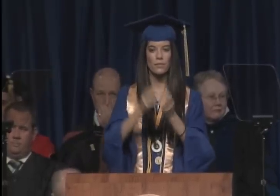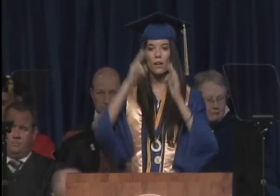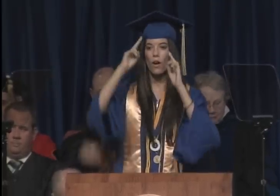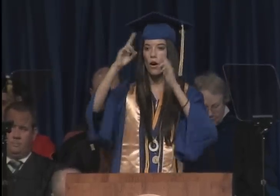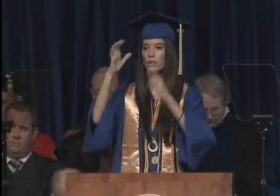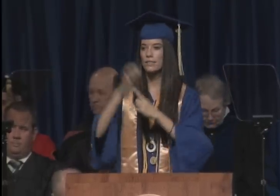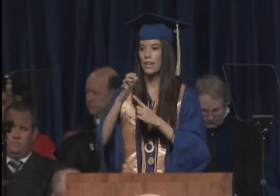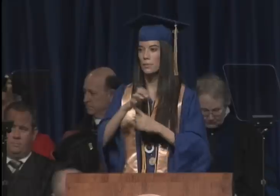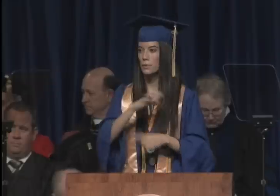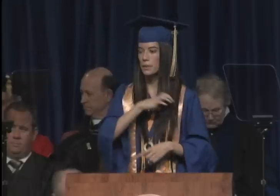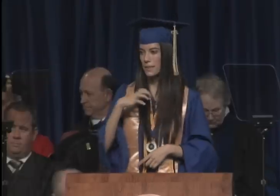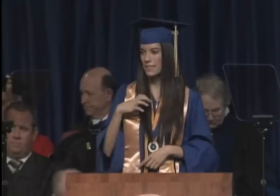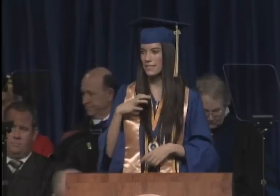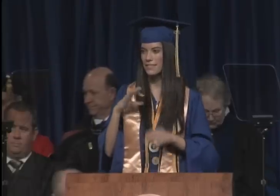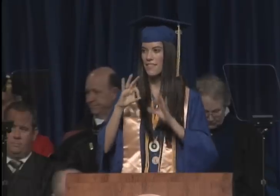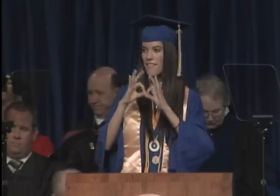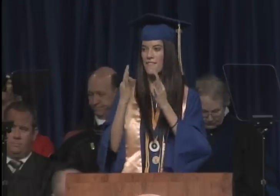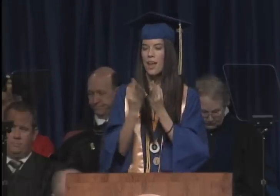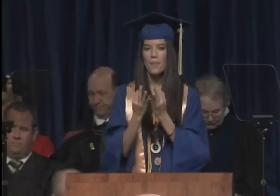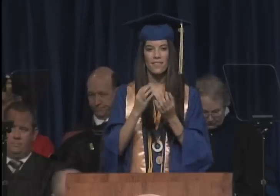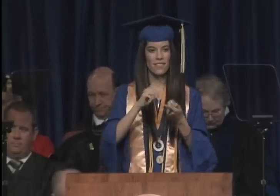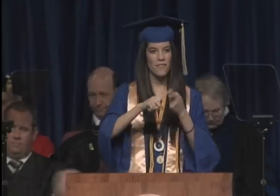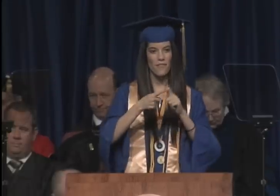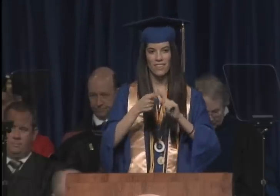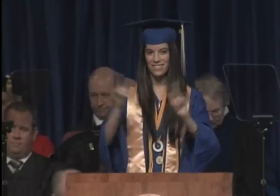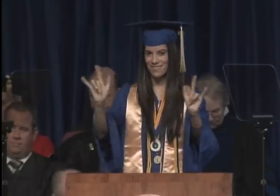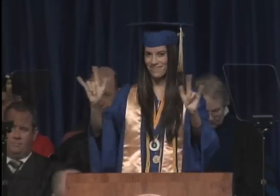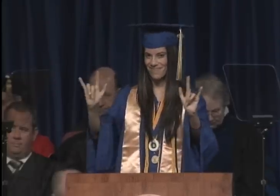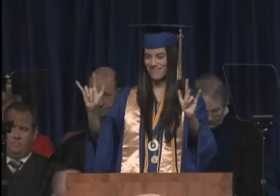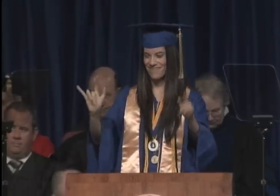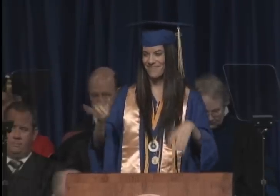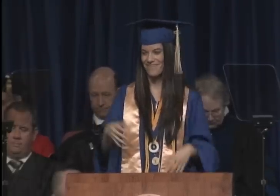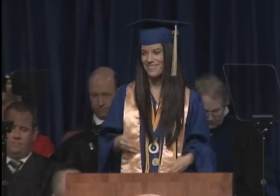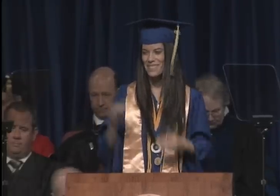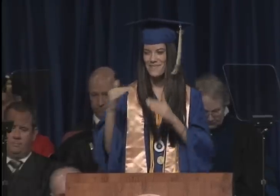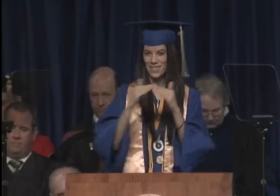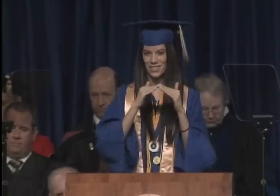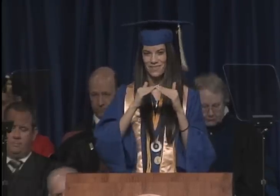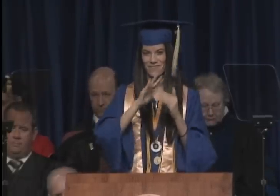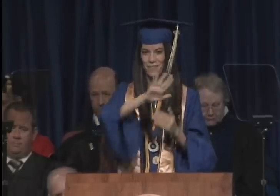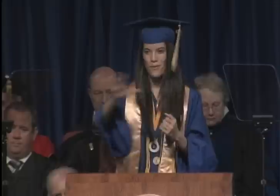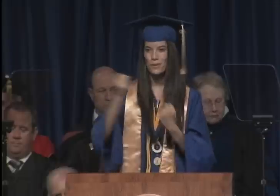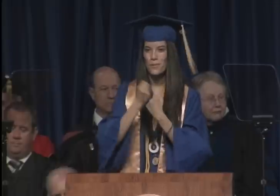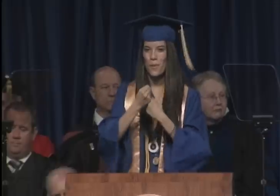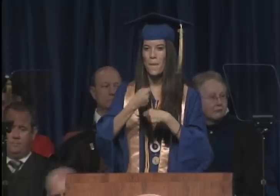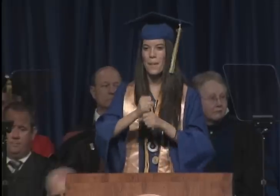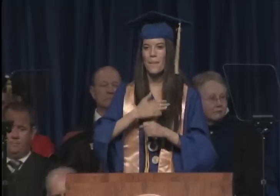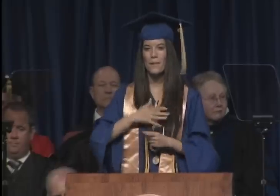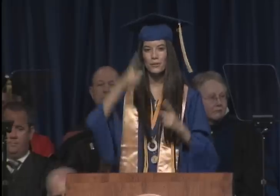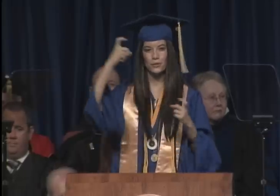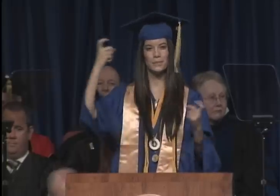in the Psychology Department and the Honors Capstone Committee and my family and friends and my peers.